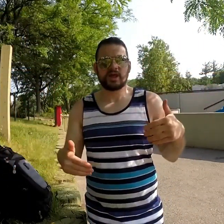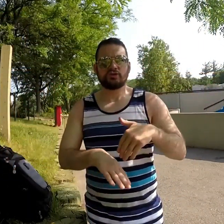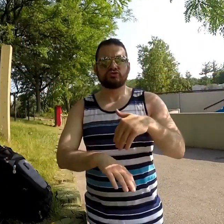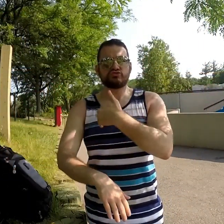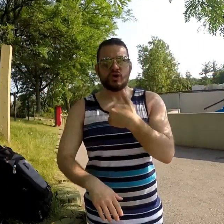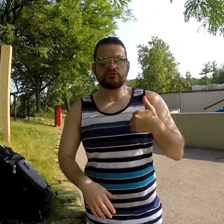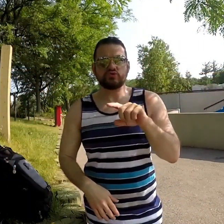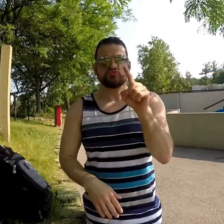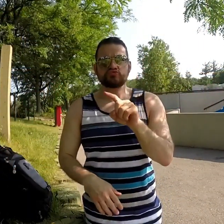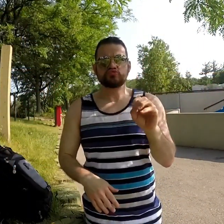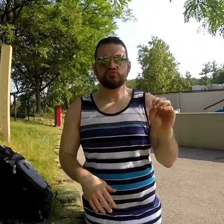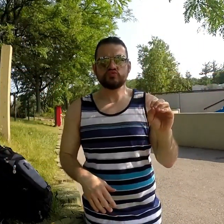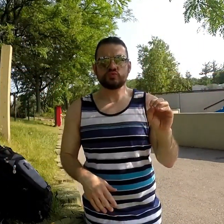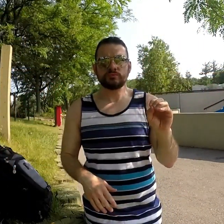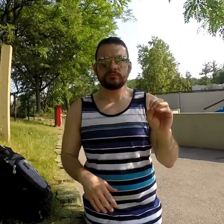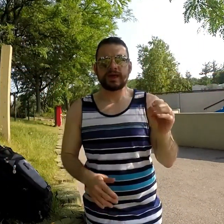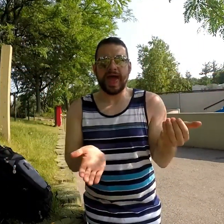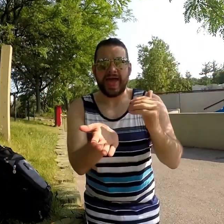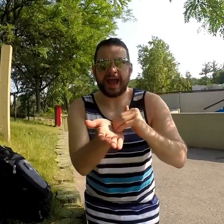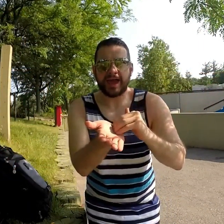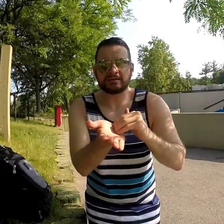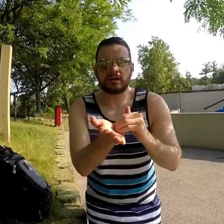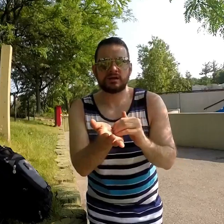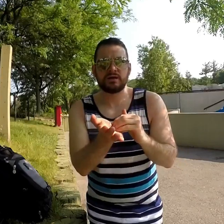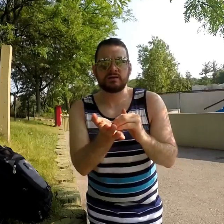We're at Toronto Zoo again!